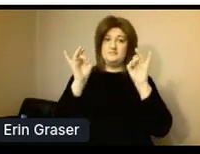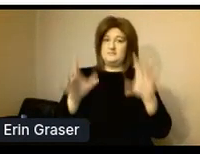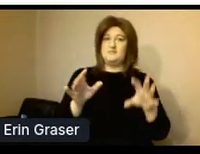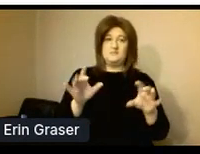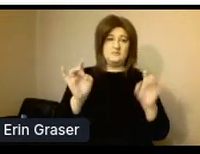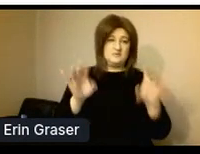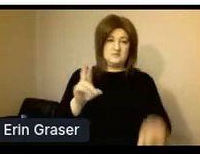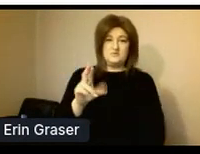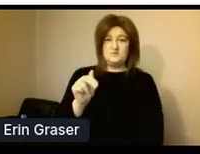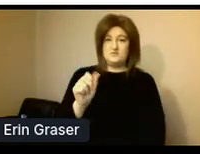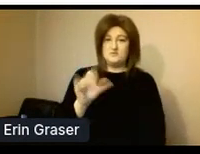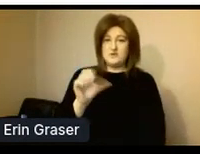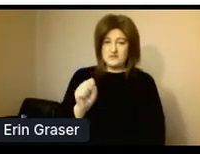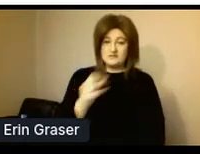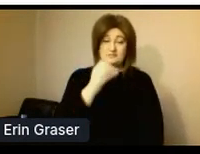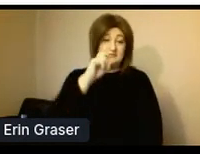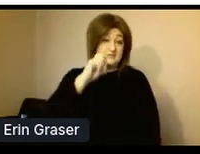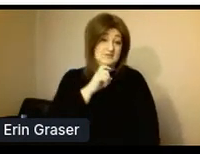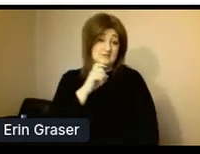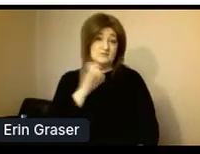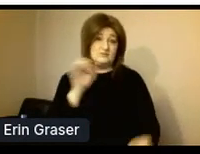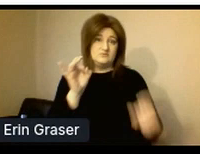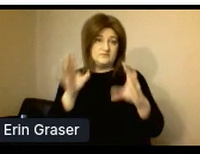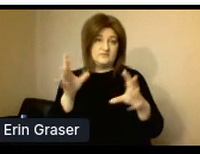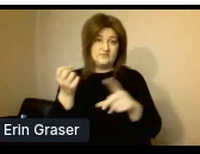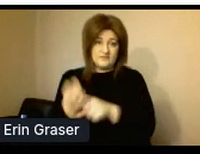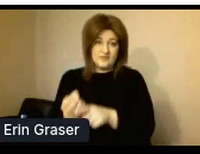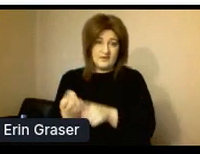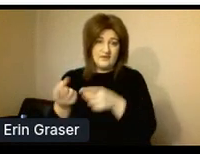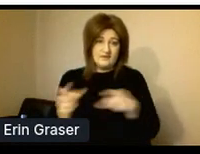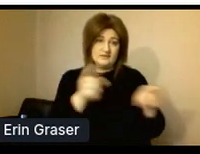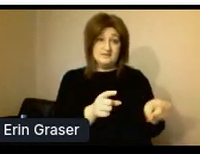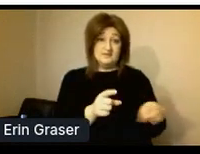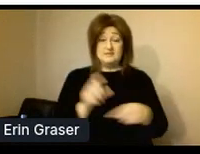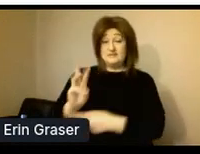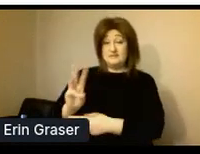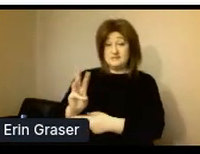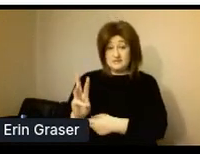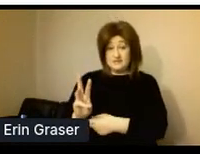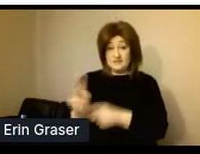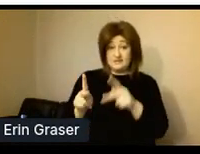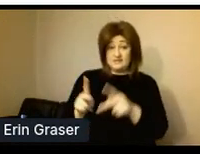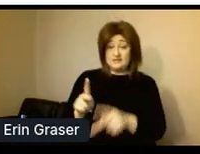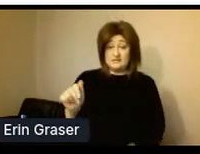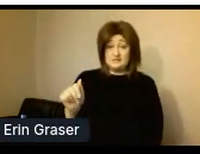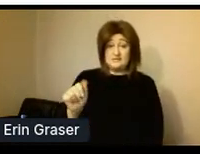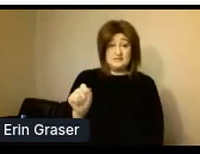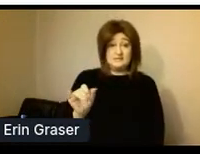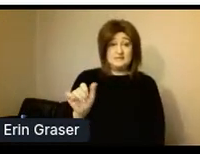and sexual violence, six of them being Asian women.